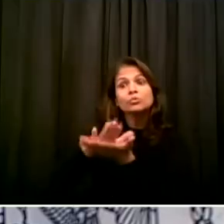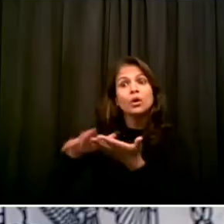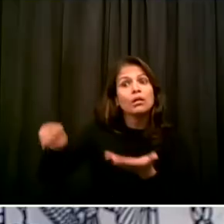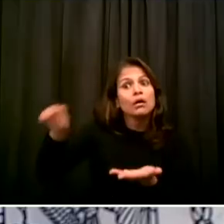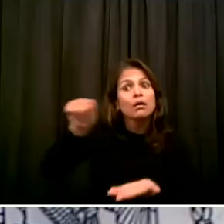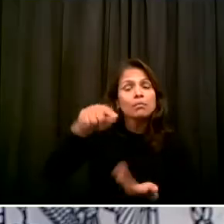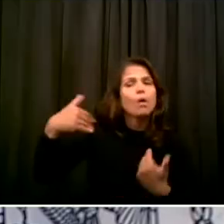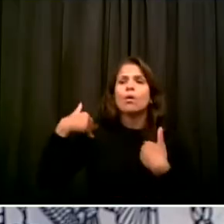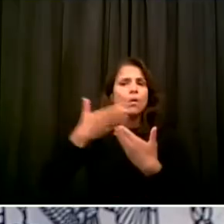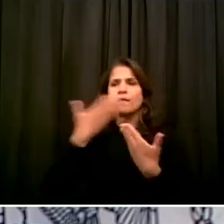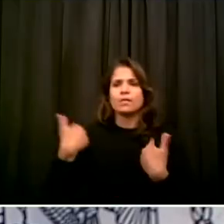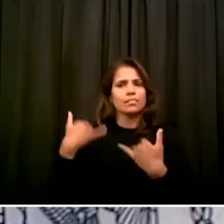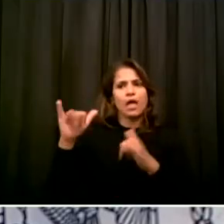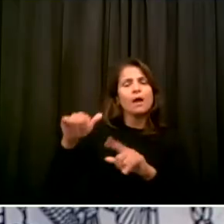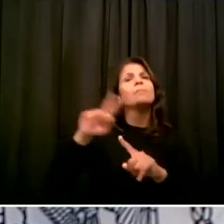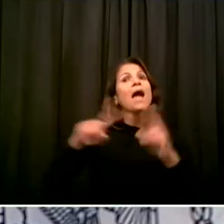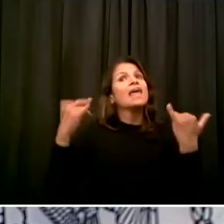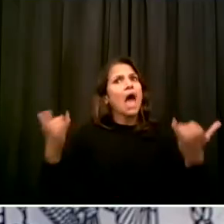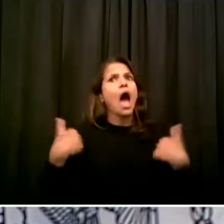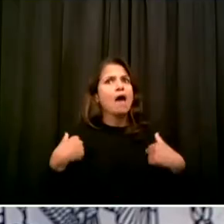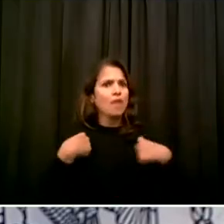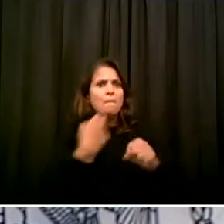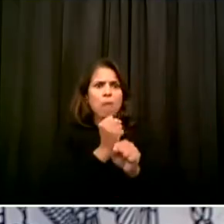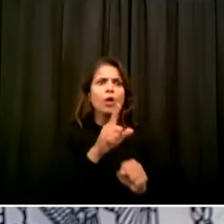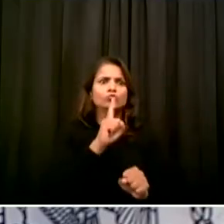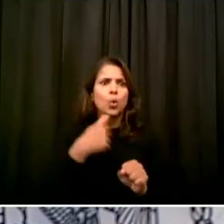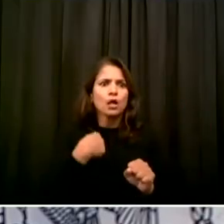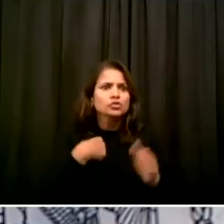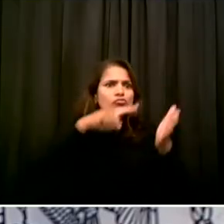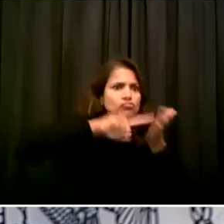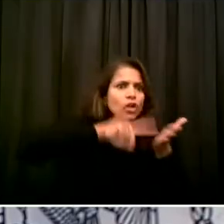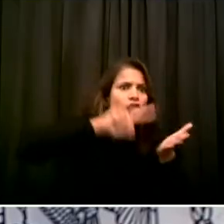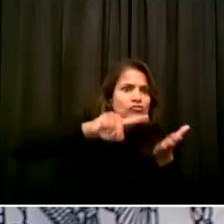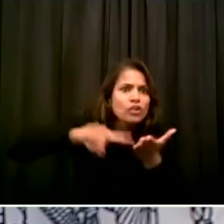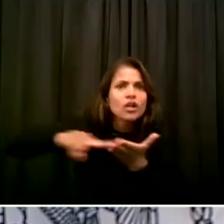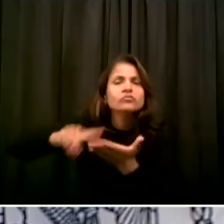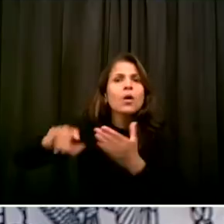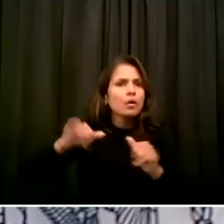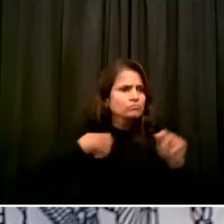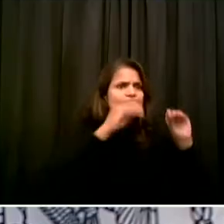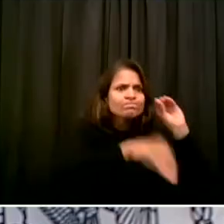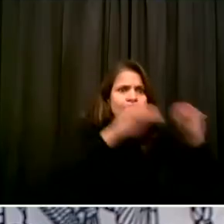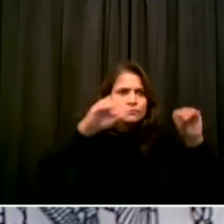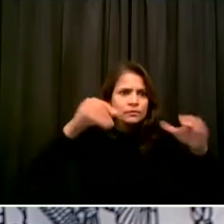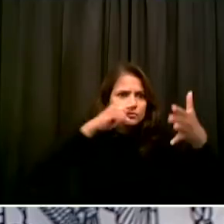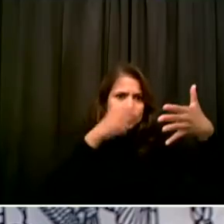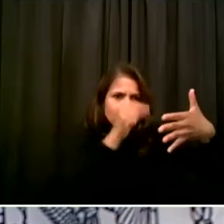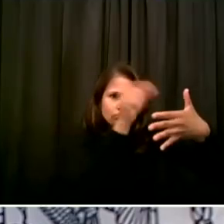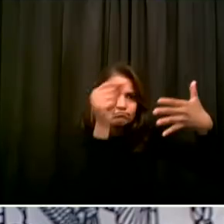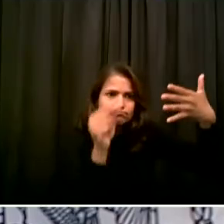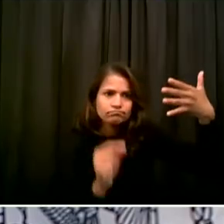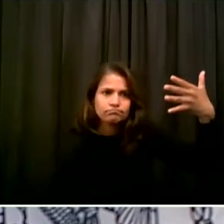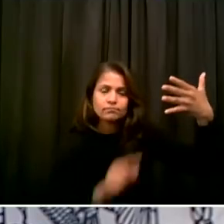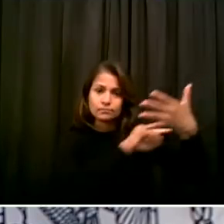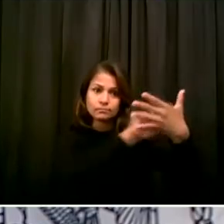BUILDING, NOW WE WILL. AS I TOLD YOU A WEEK OR SO AGO IT IS BECAUSE OF COLLEAGUES